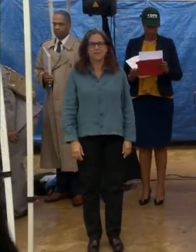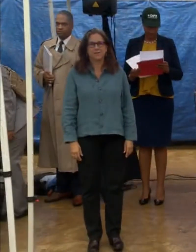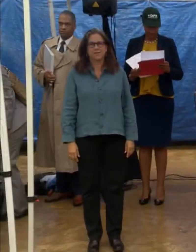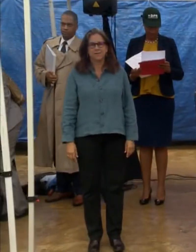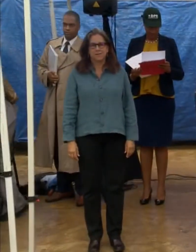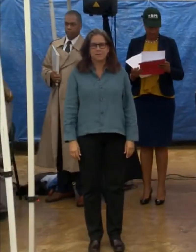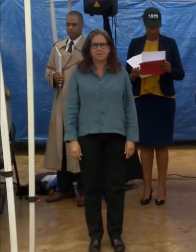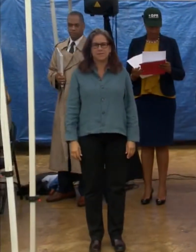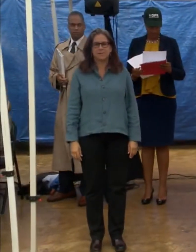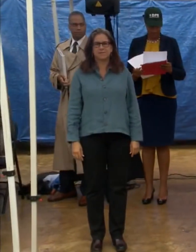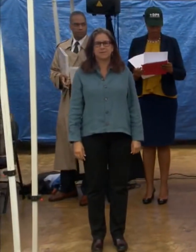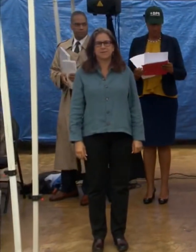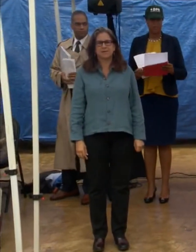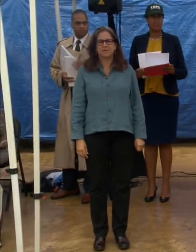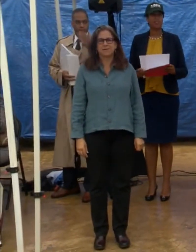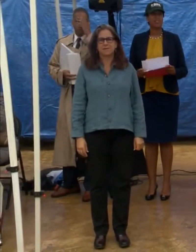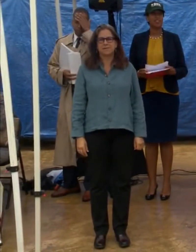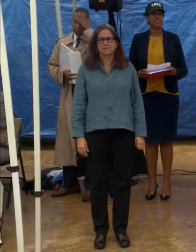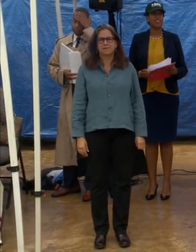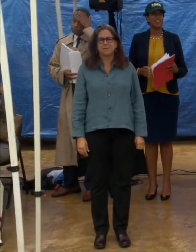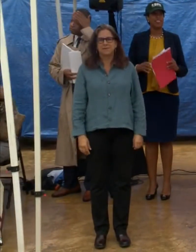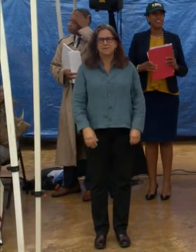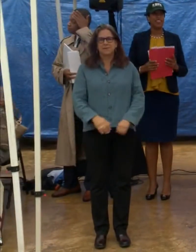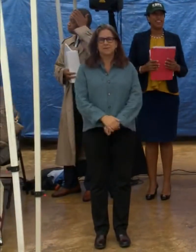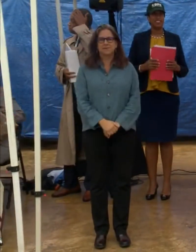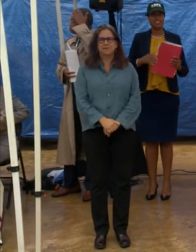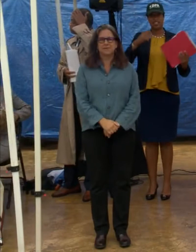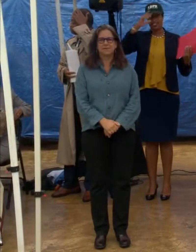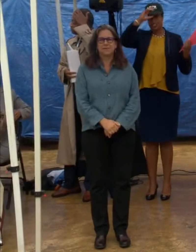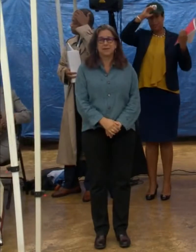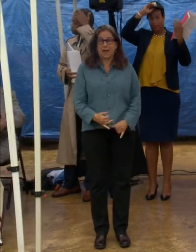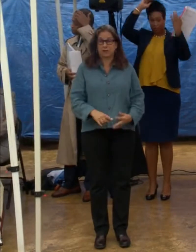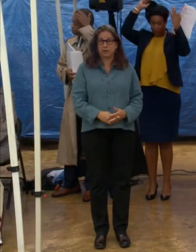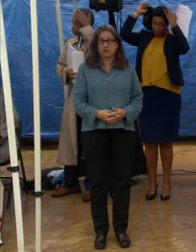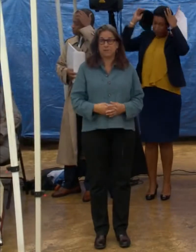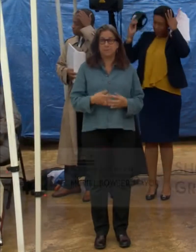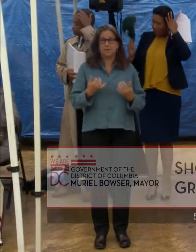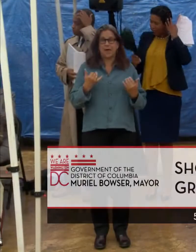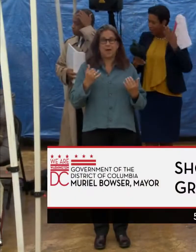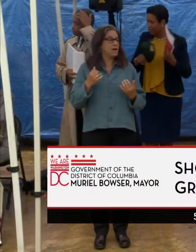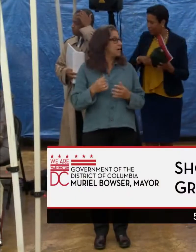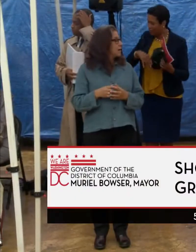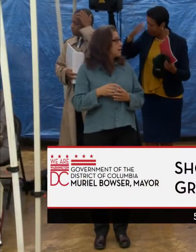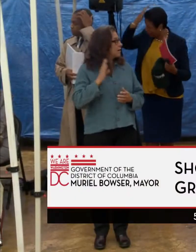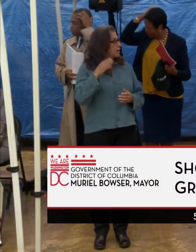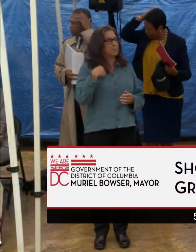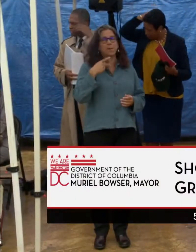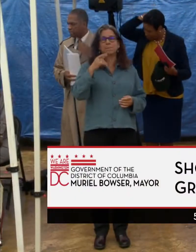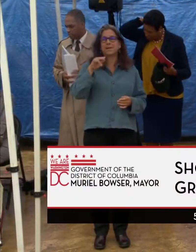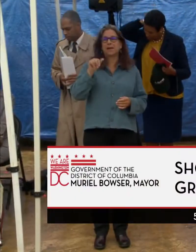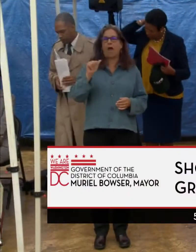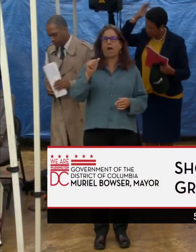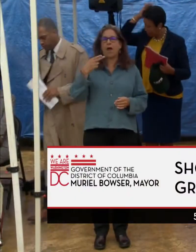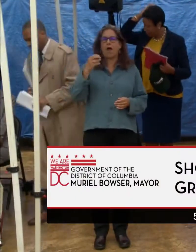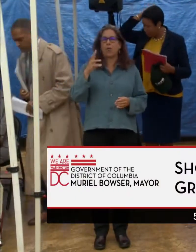GOOD MORNING, EVERYBODY. MY NAME IS DEANNA HOWARD AND TODAY WILL MARK ONE WEEK MOVING